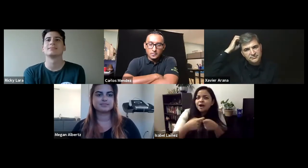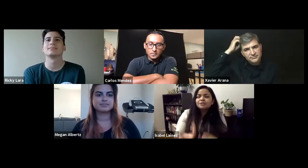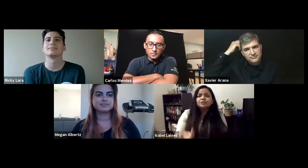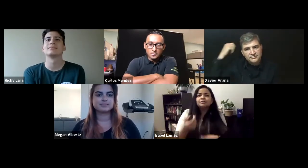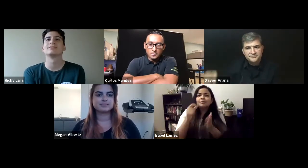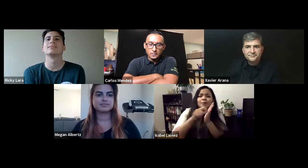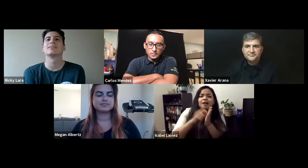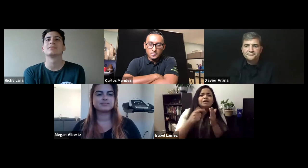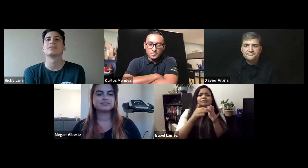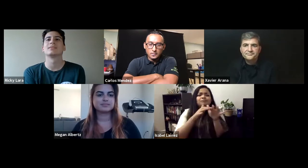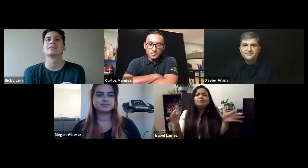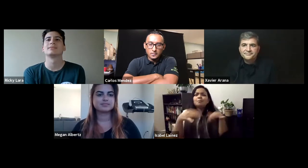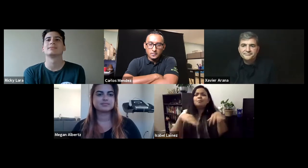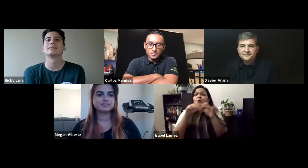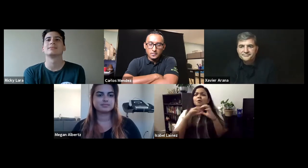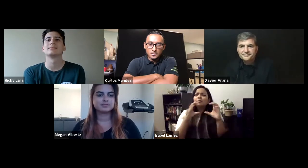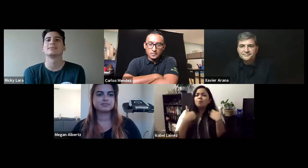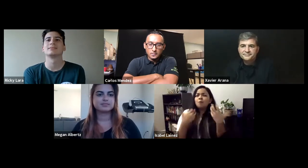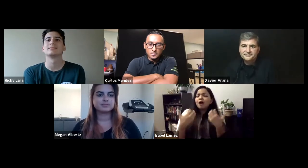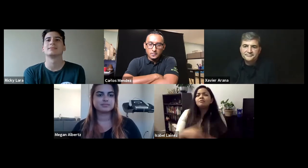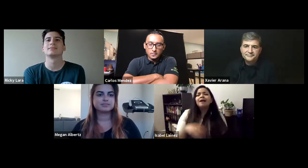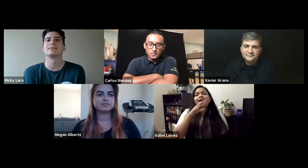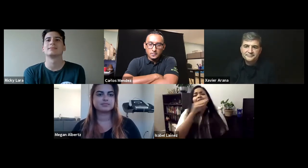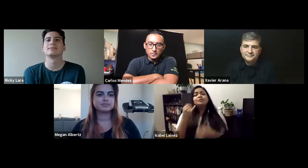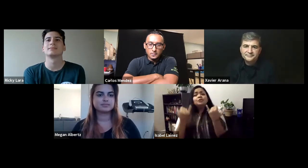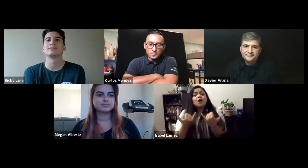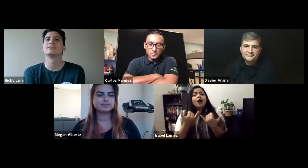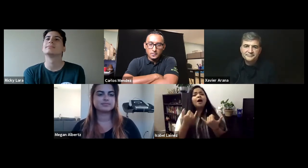Um...and I do want to, you know, get more involved